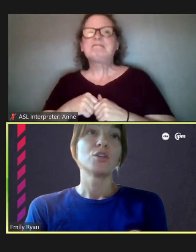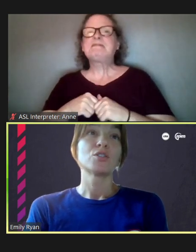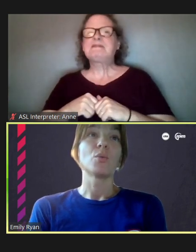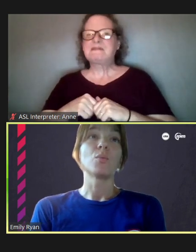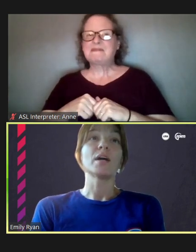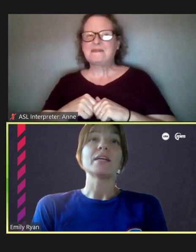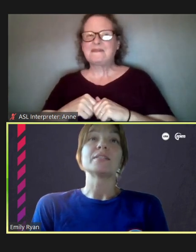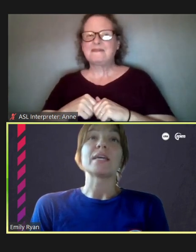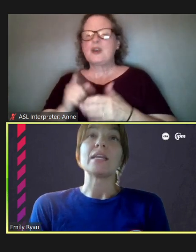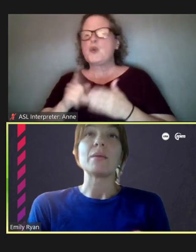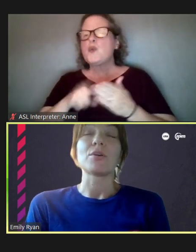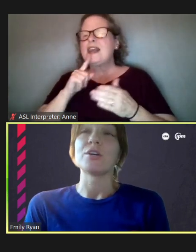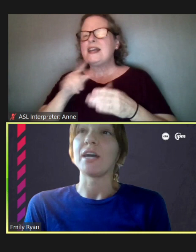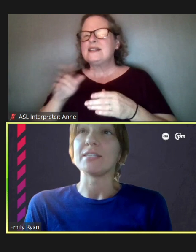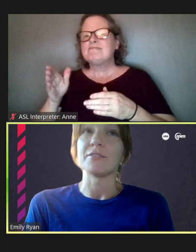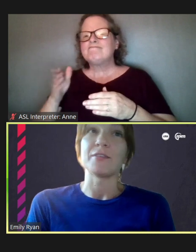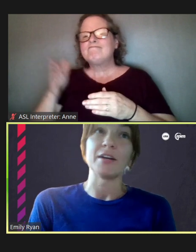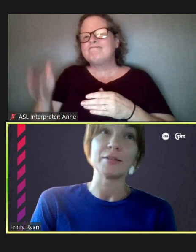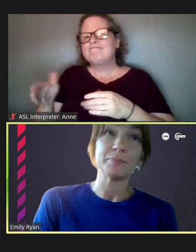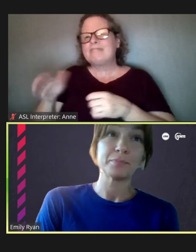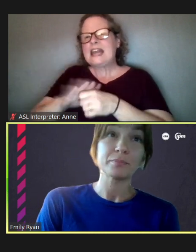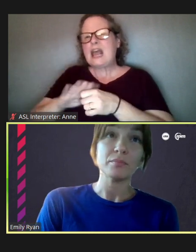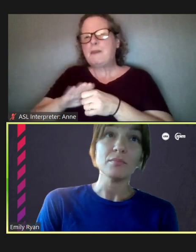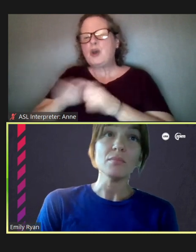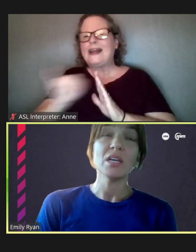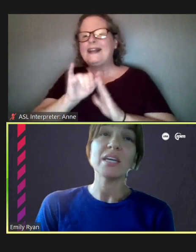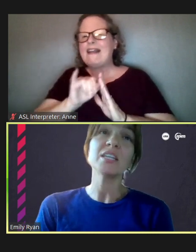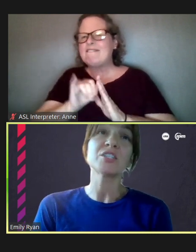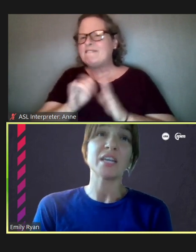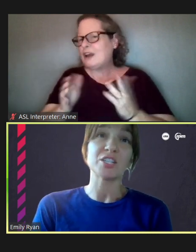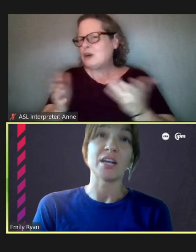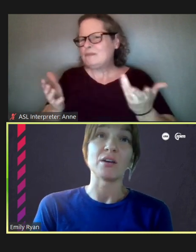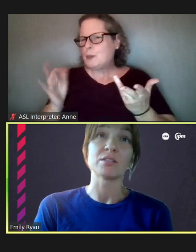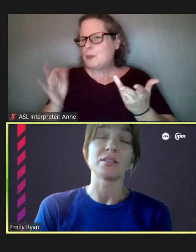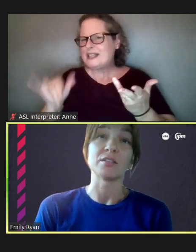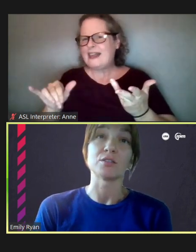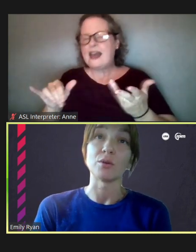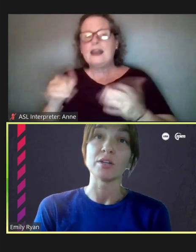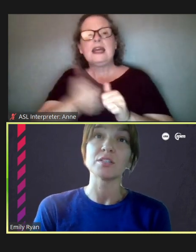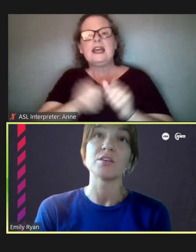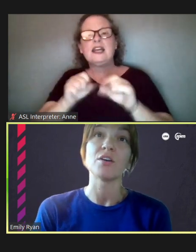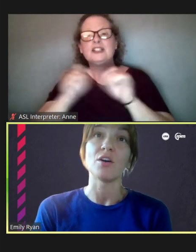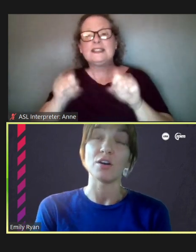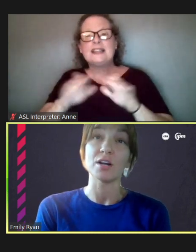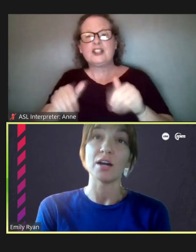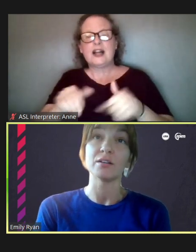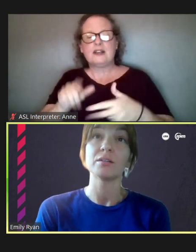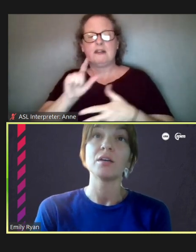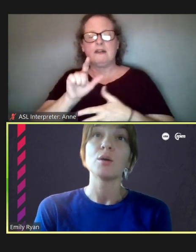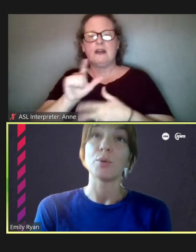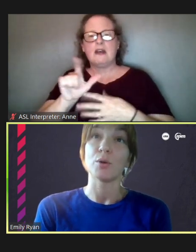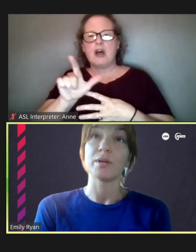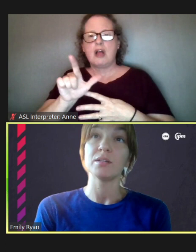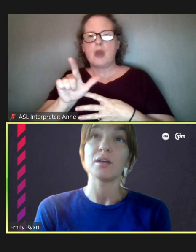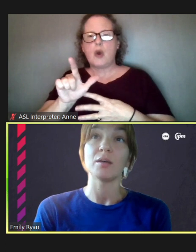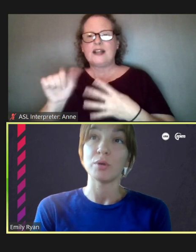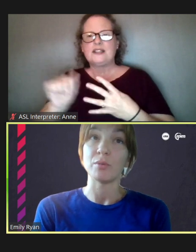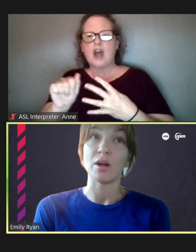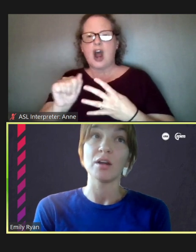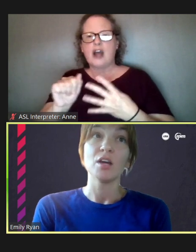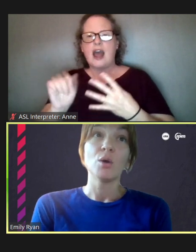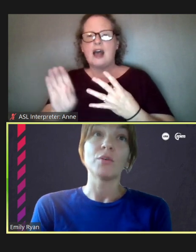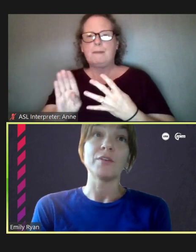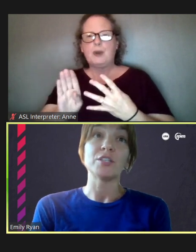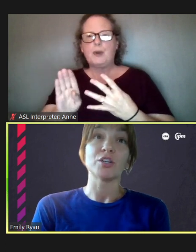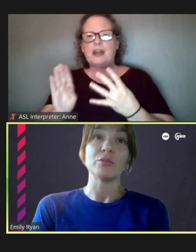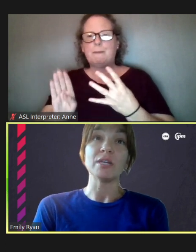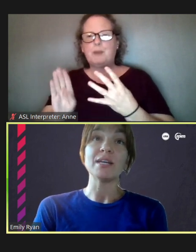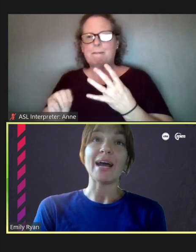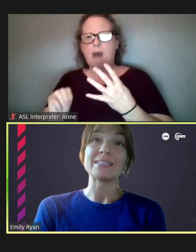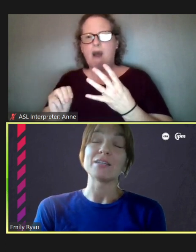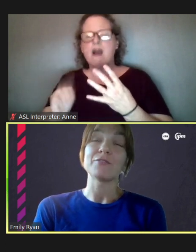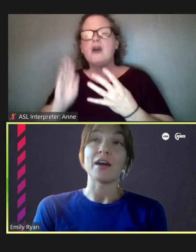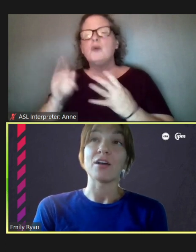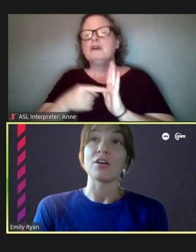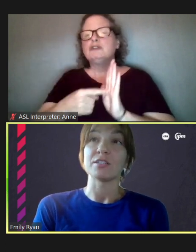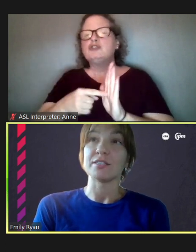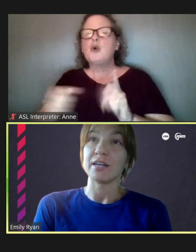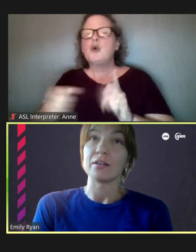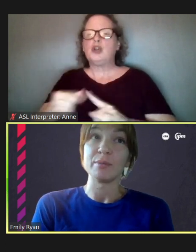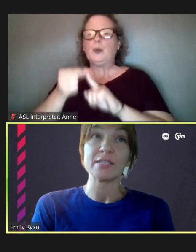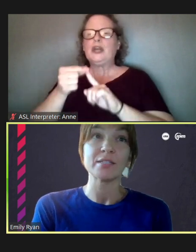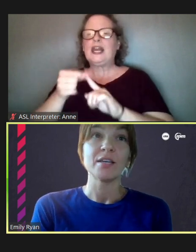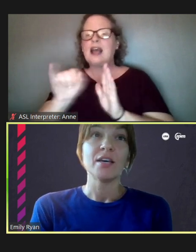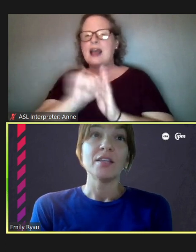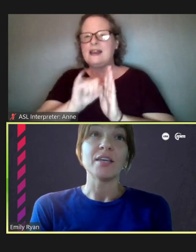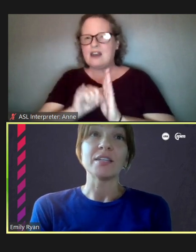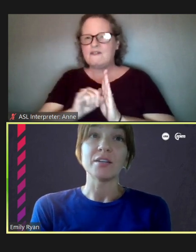So, what is a Neighborhood Identifier? Each station house -- that's Lawrence, Argyle, Berwyn and Bryn Mawr, will feature unique identifier artistic elements.